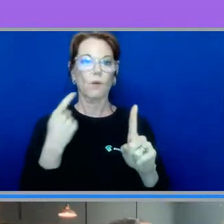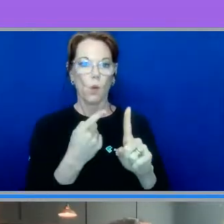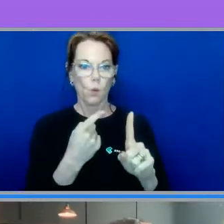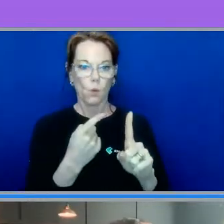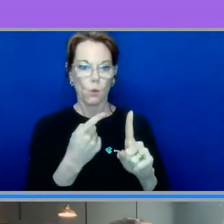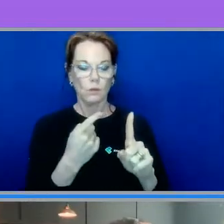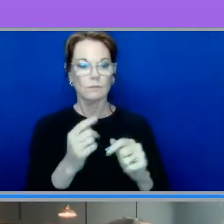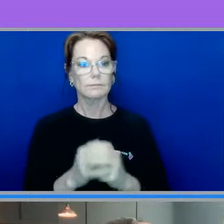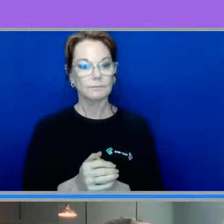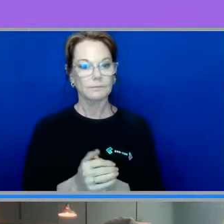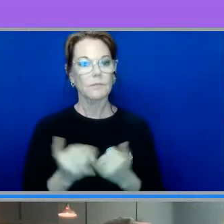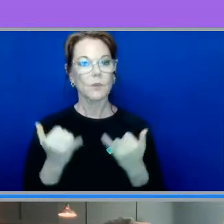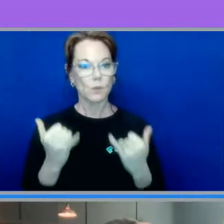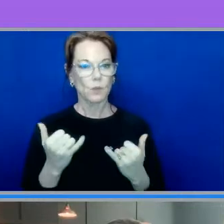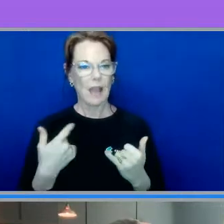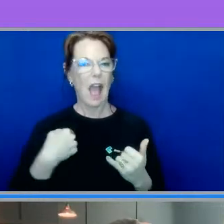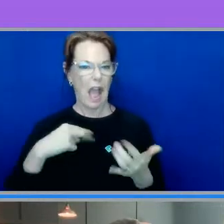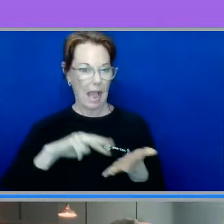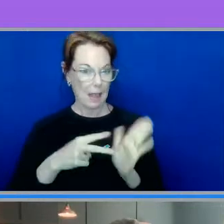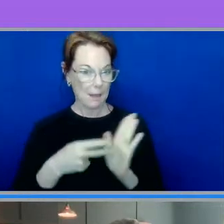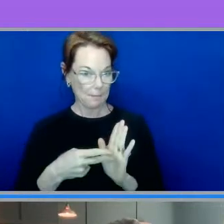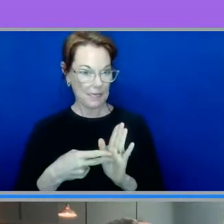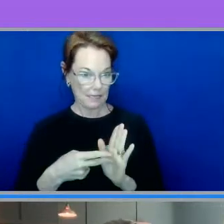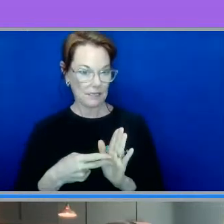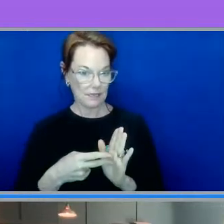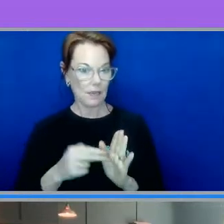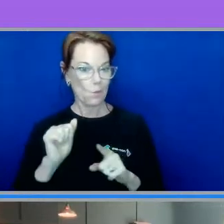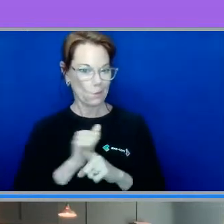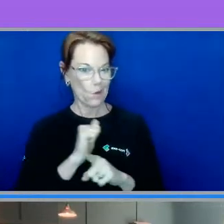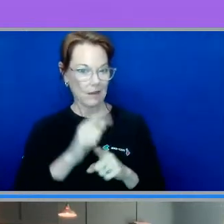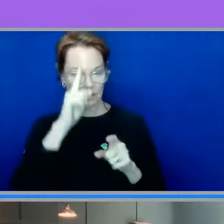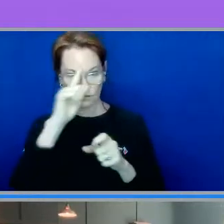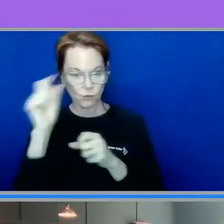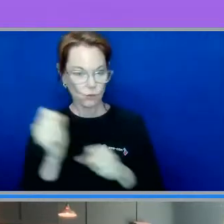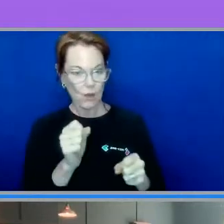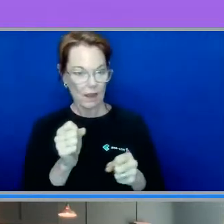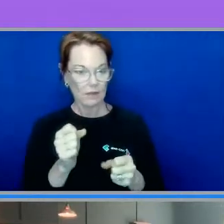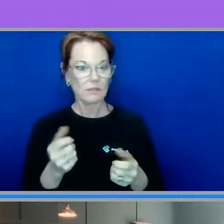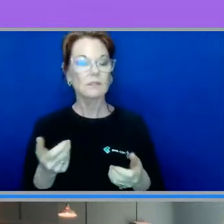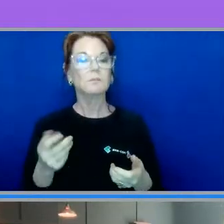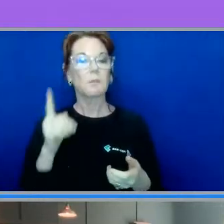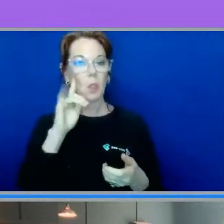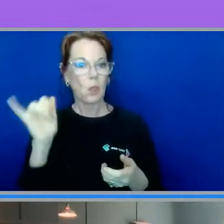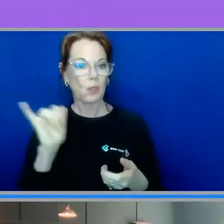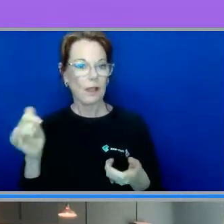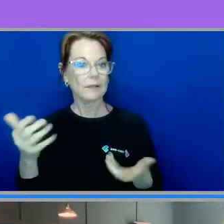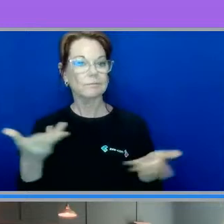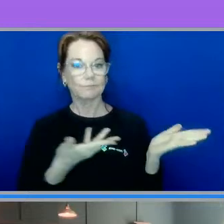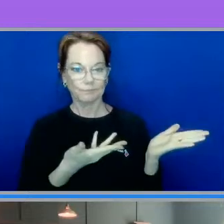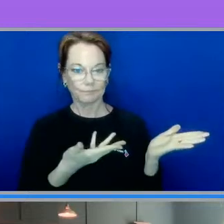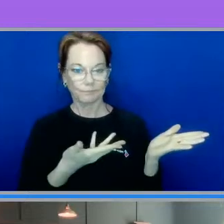let's make let's take a look at what I mean when I say that practical strategy. So the practical approach here first,